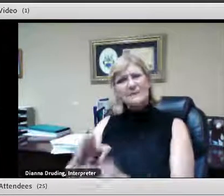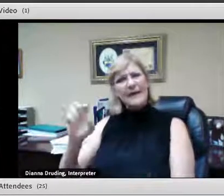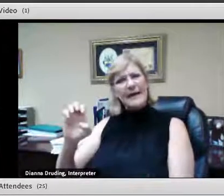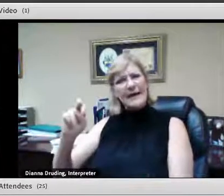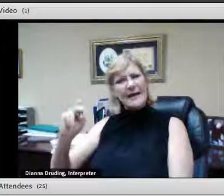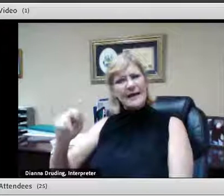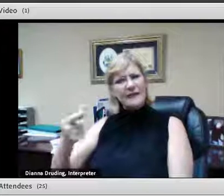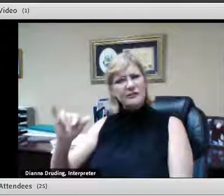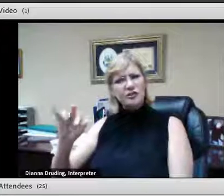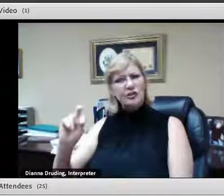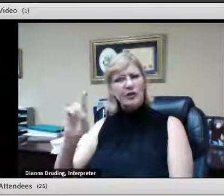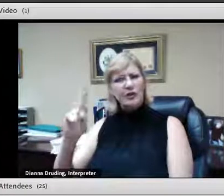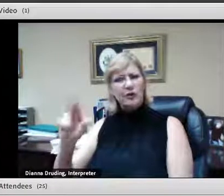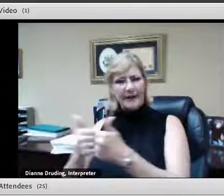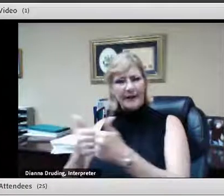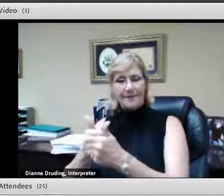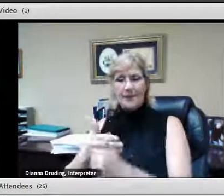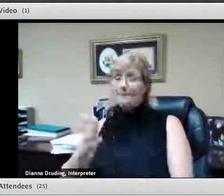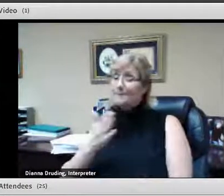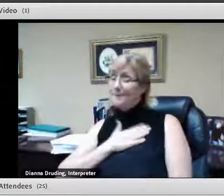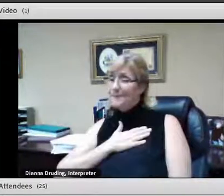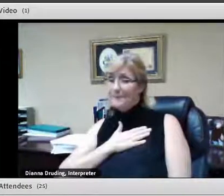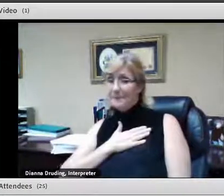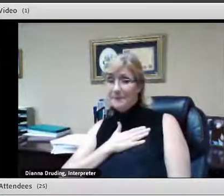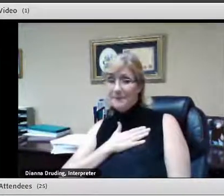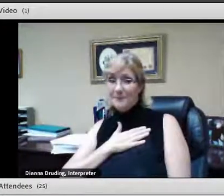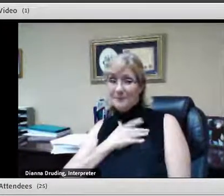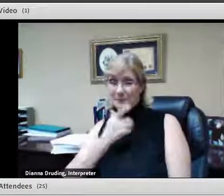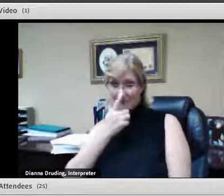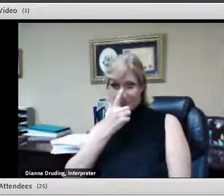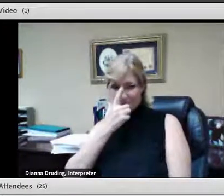This is one of my...